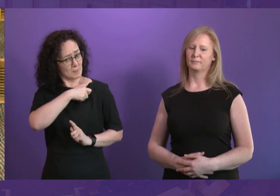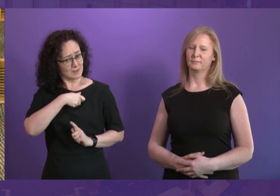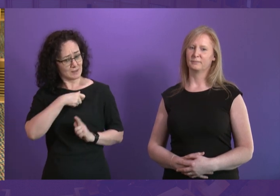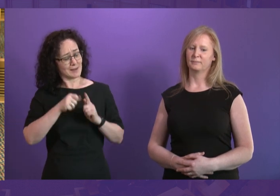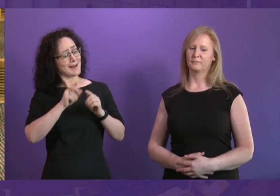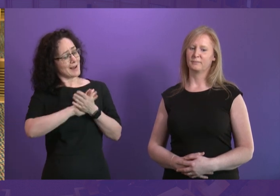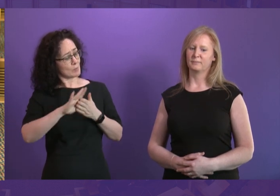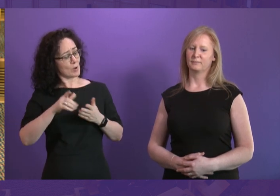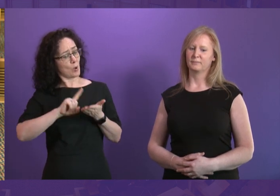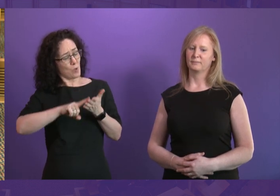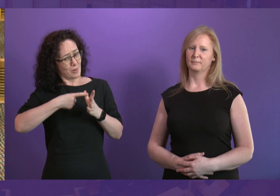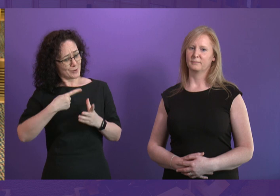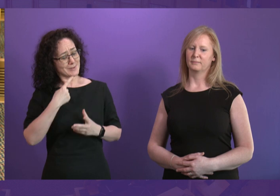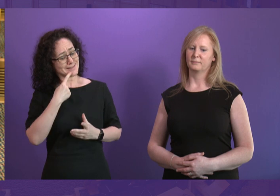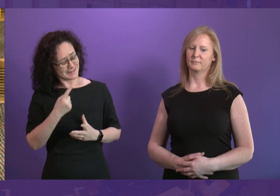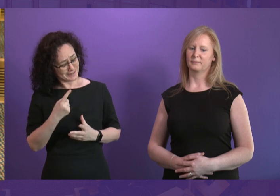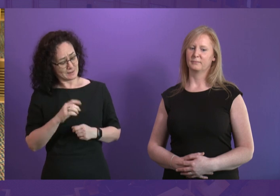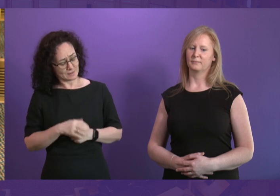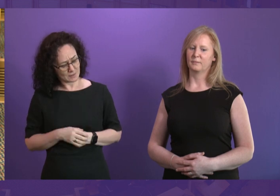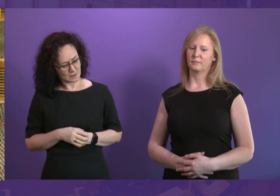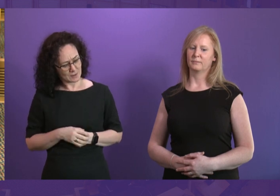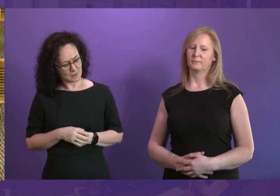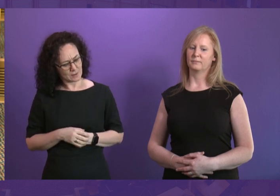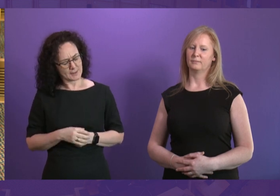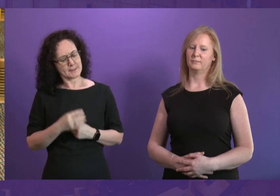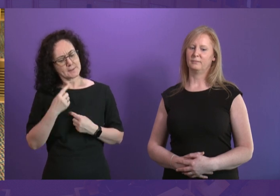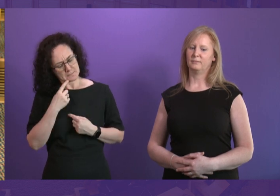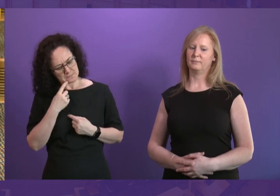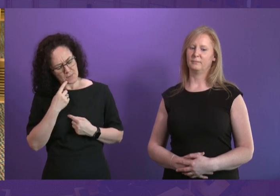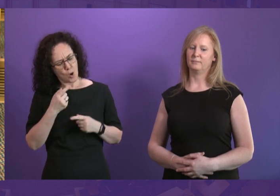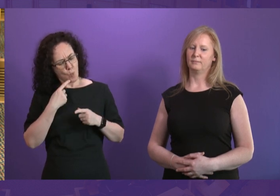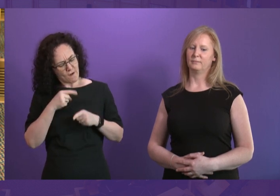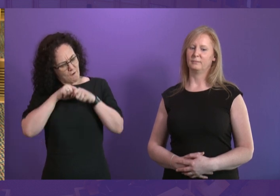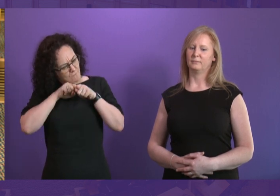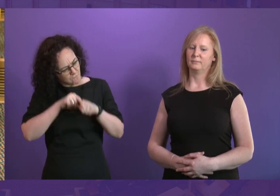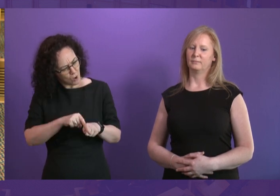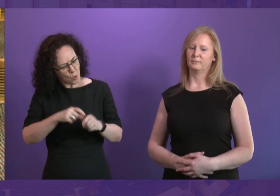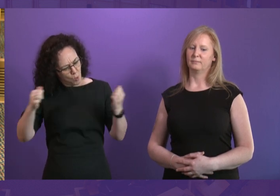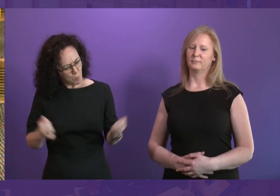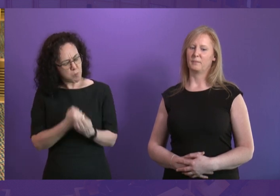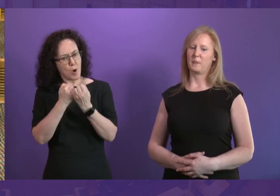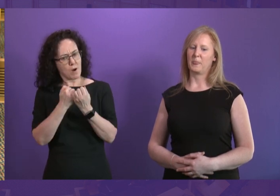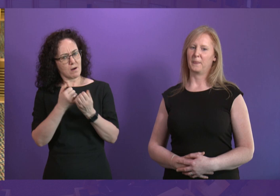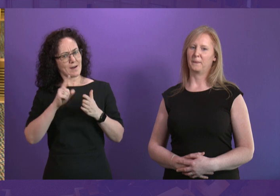“To note the merits in principle of pursuing the power for Edinburgh to ... introduce a Workplace Parking Levy.”